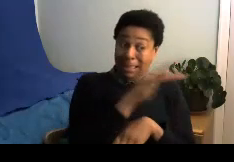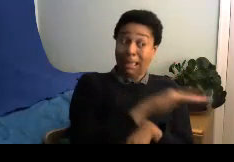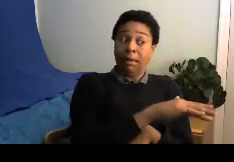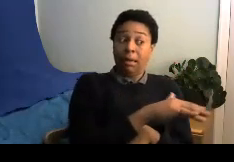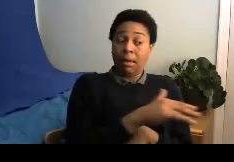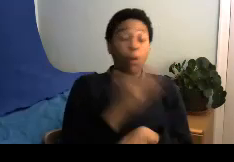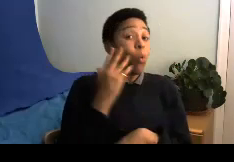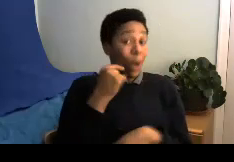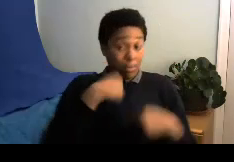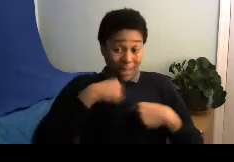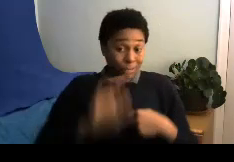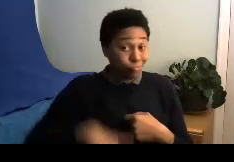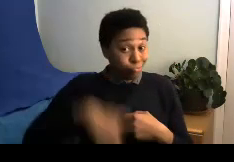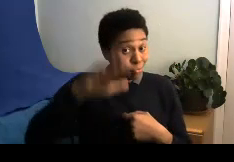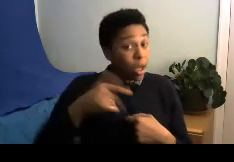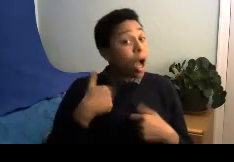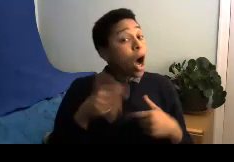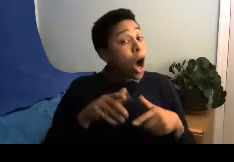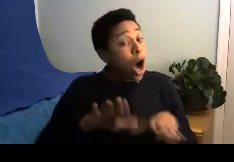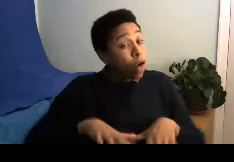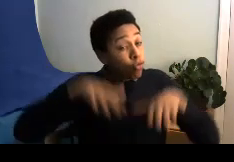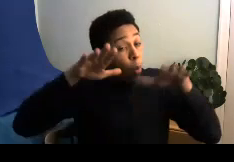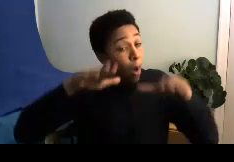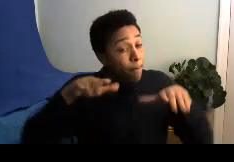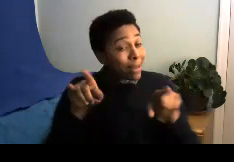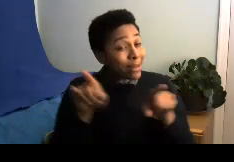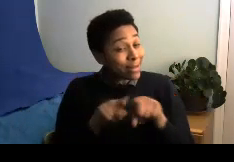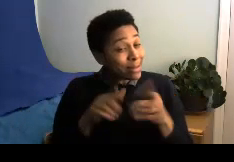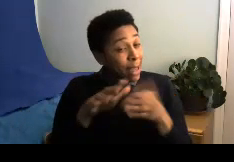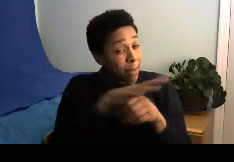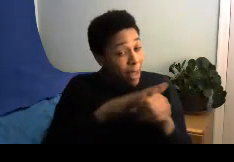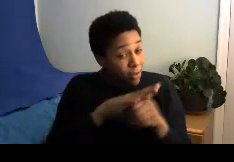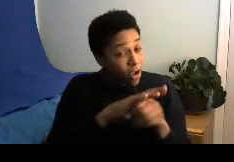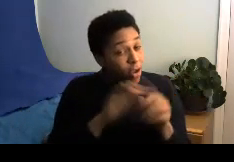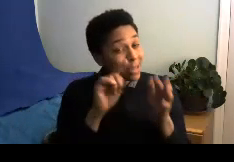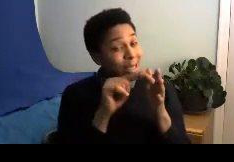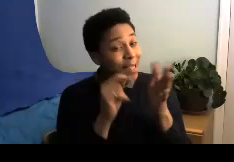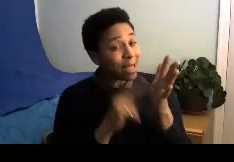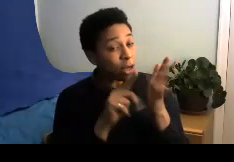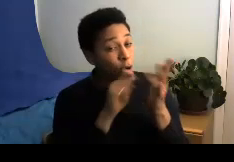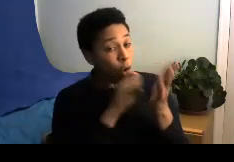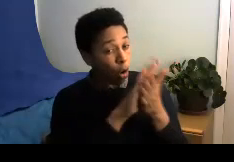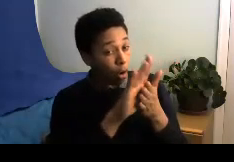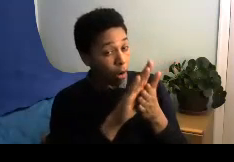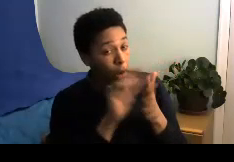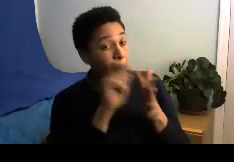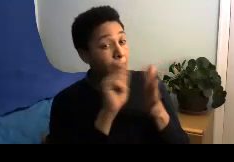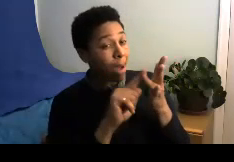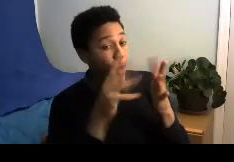in the same region, as you know, Powell was a constituency MP,